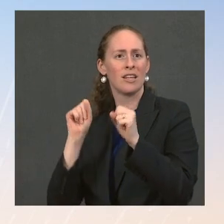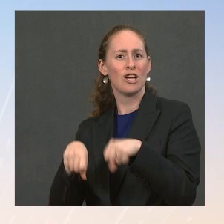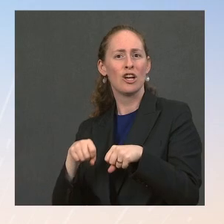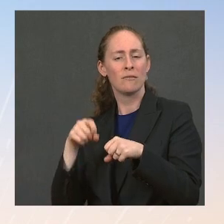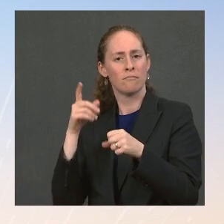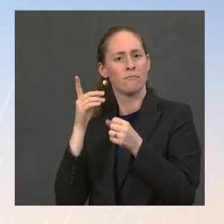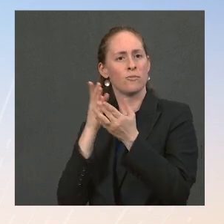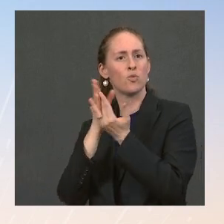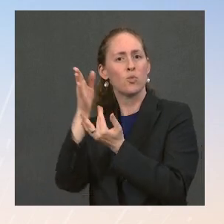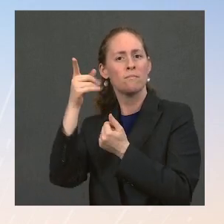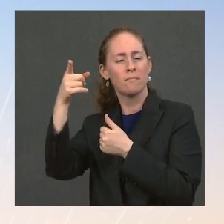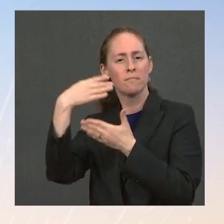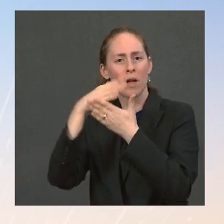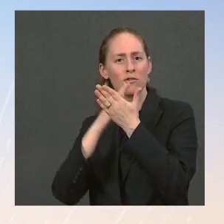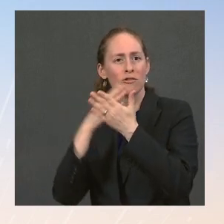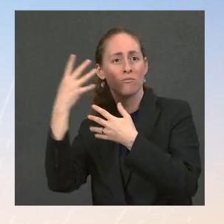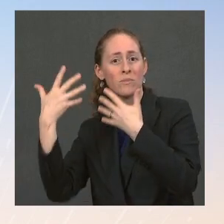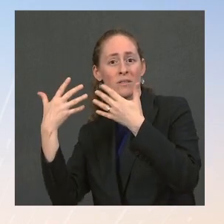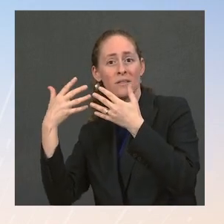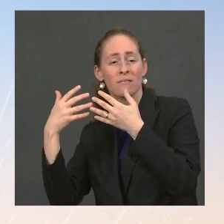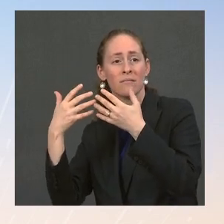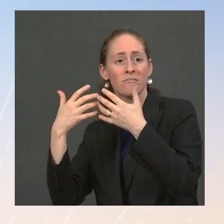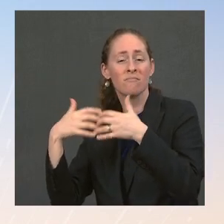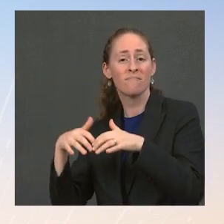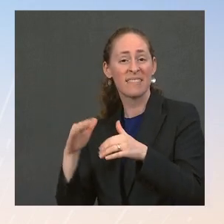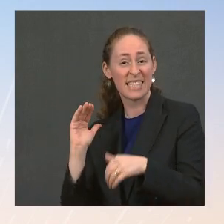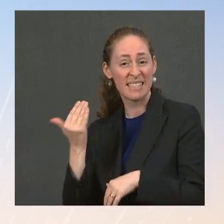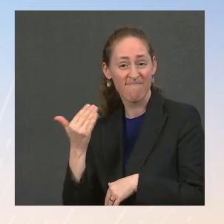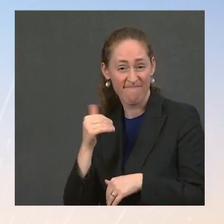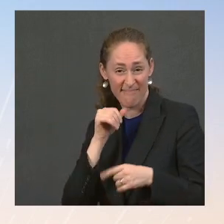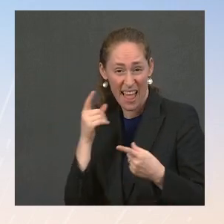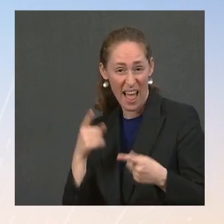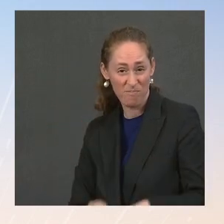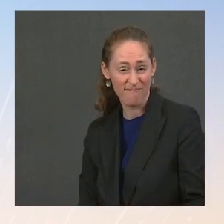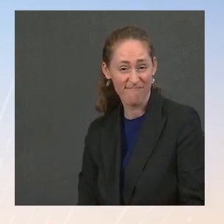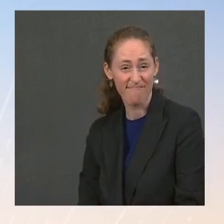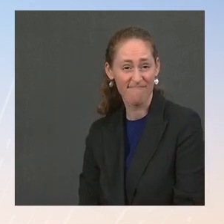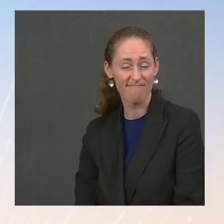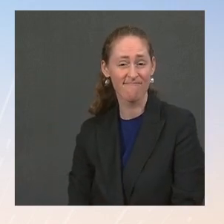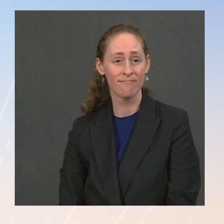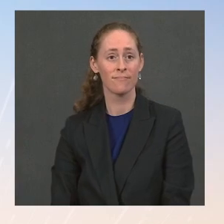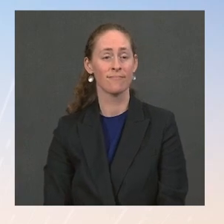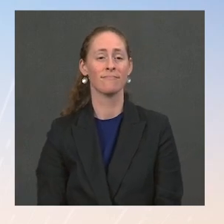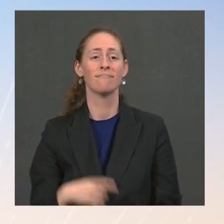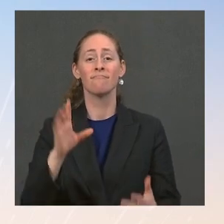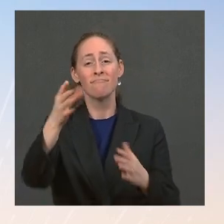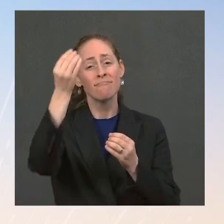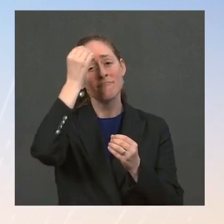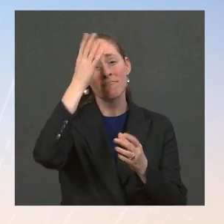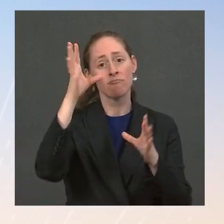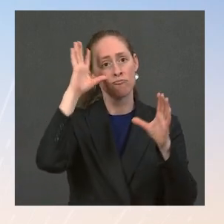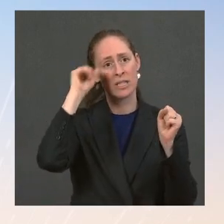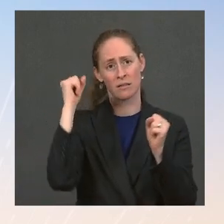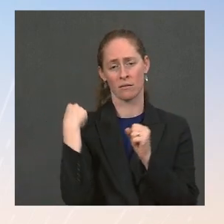Ms. Psaki: The President is nine months into his first term in office. He introduced an immigration bill his first day in office.